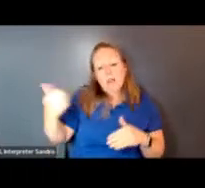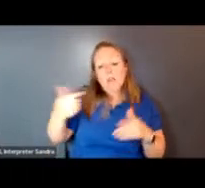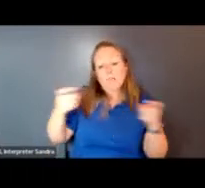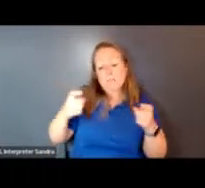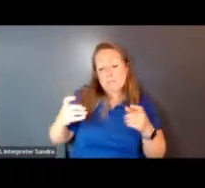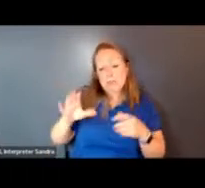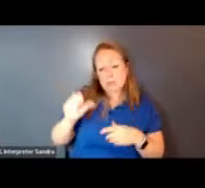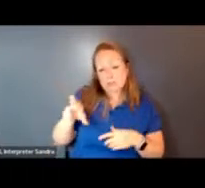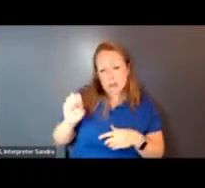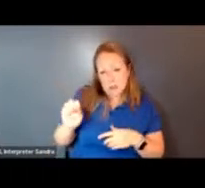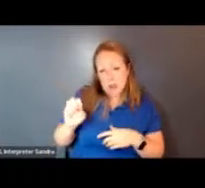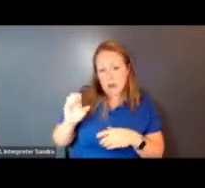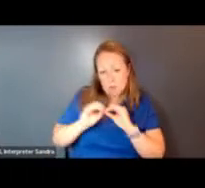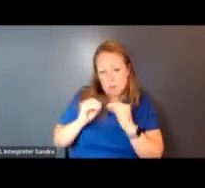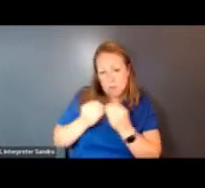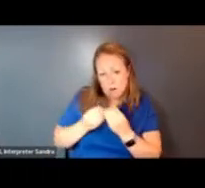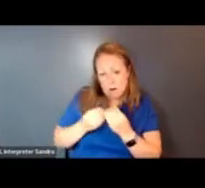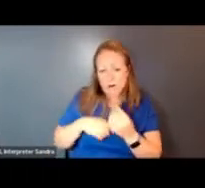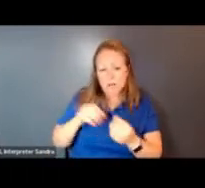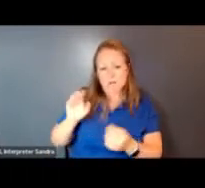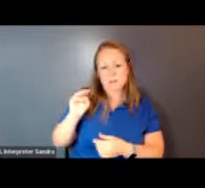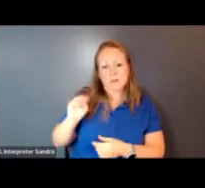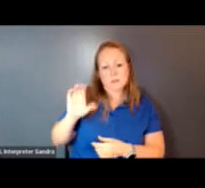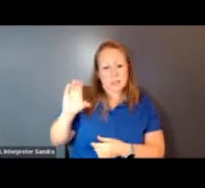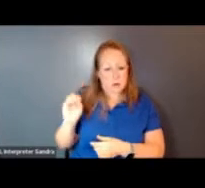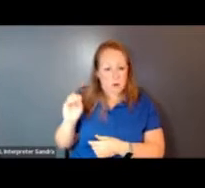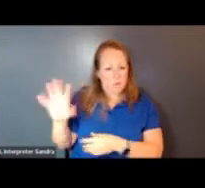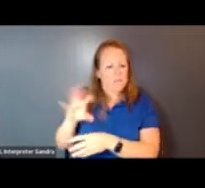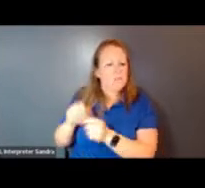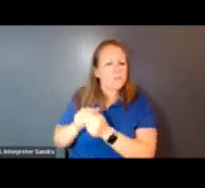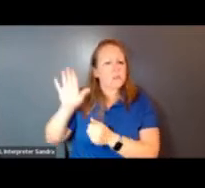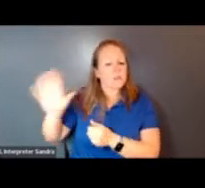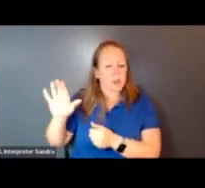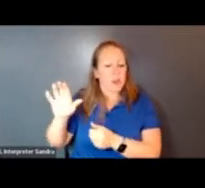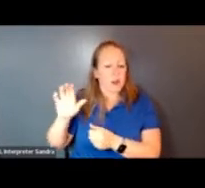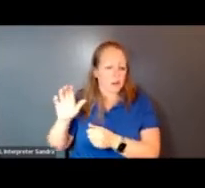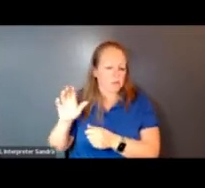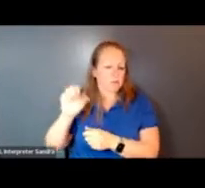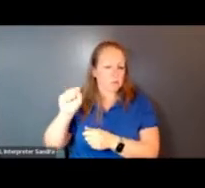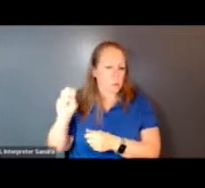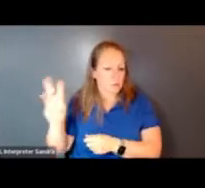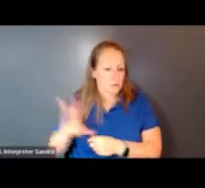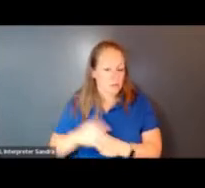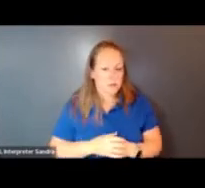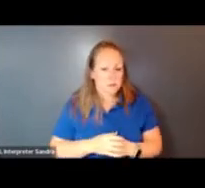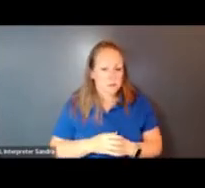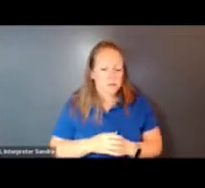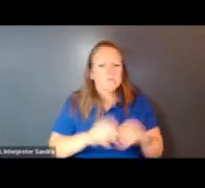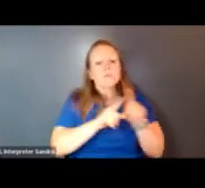responsible for delivering I&A as part of their scope of work. And of course, you know, states could use a combination of these